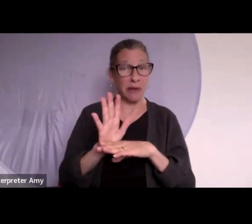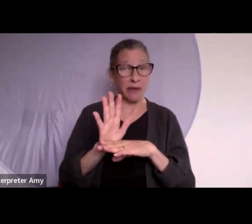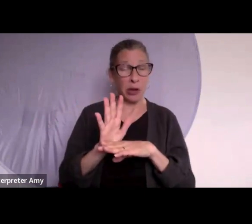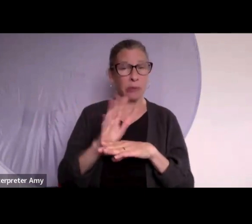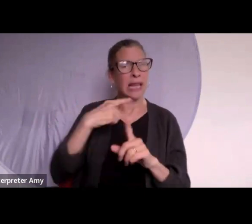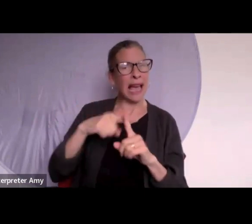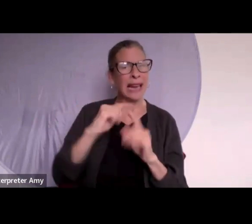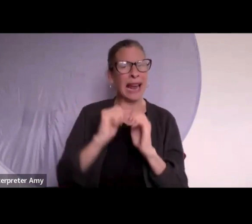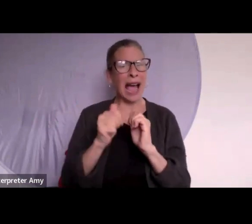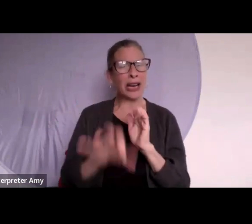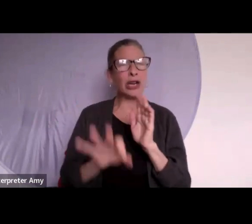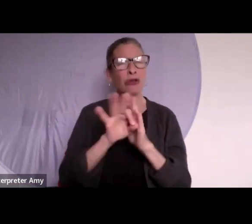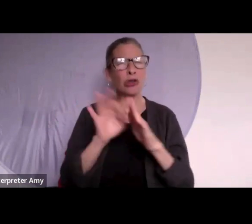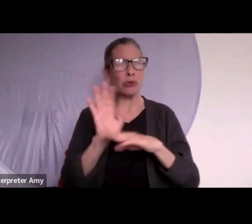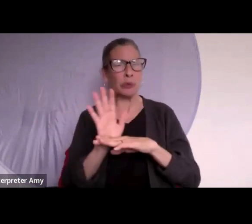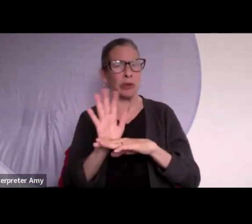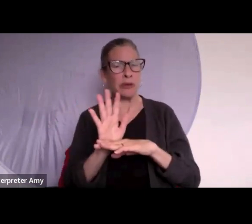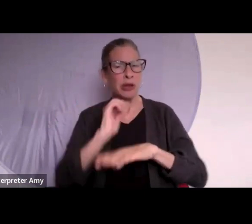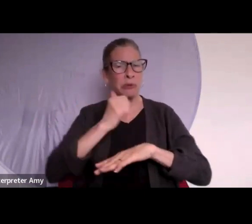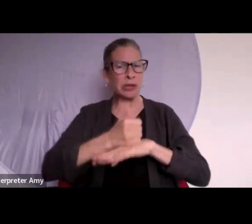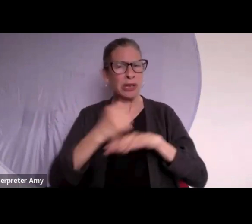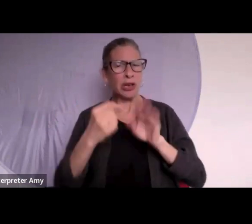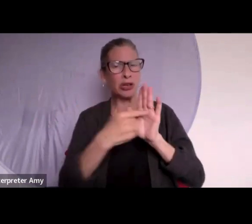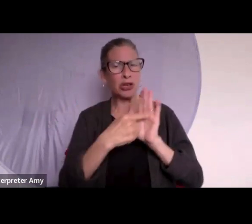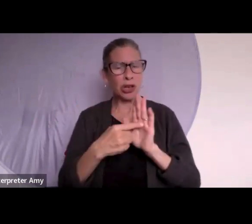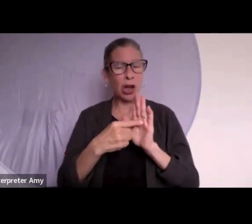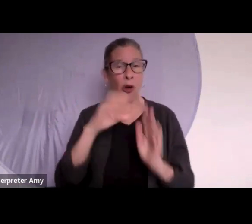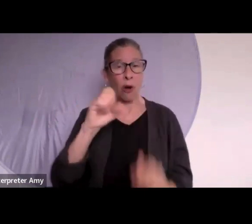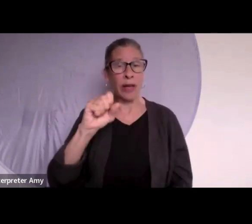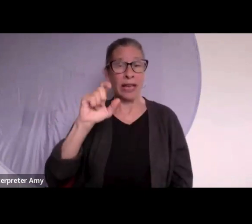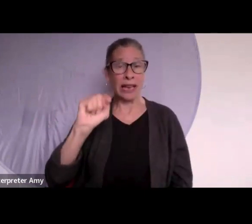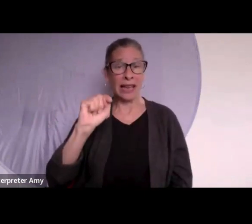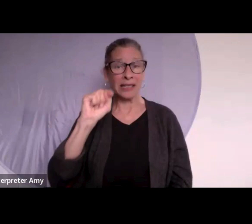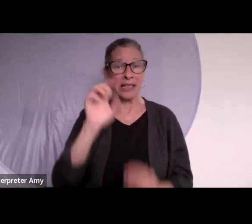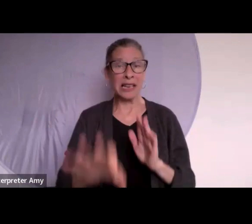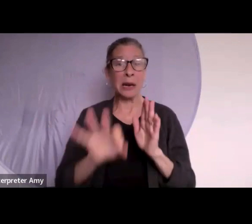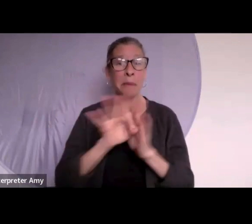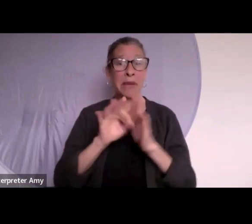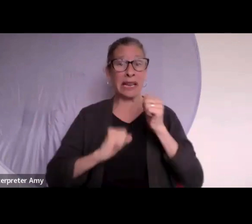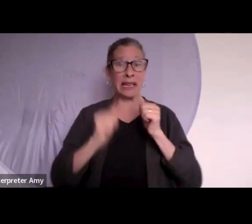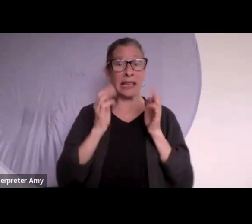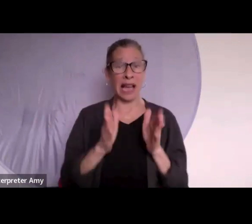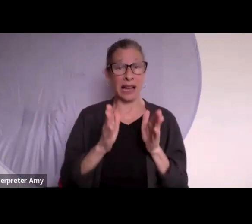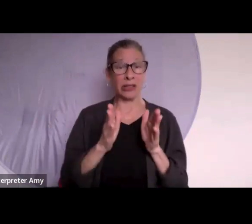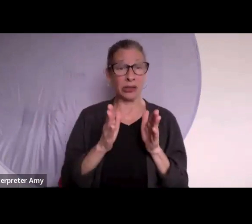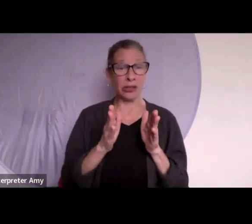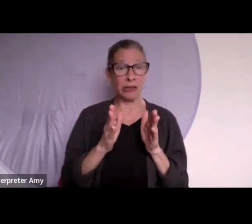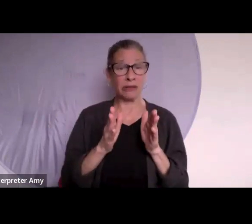Wonderful question. So casting for films, is, of course, the